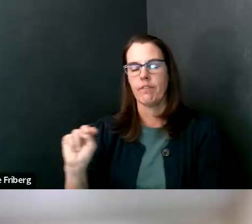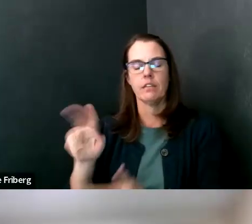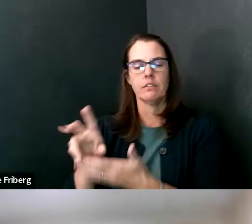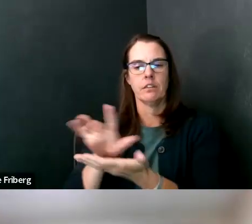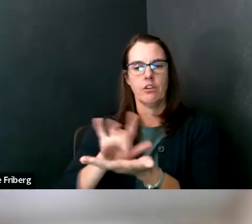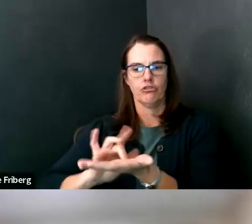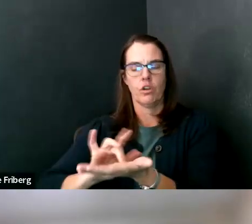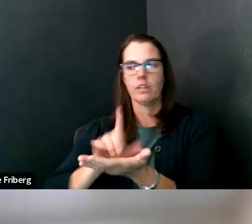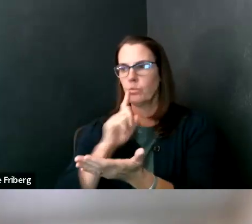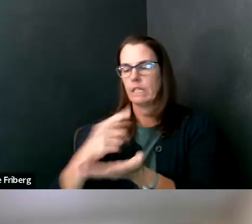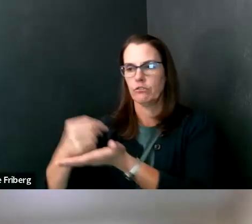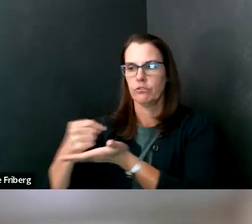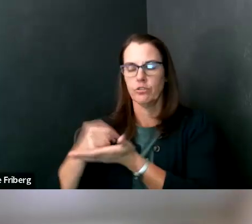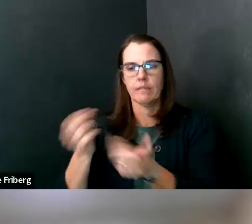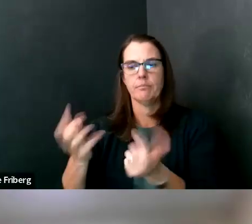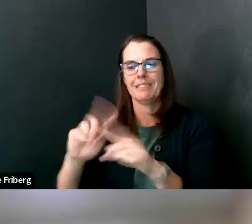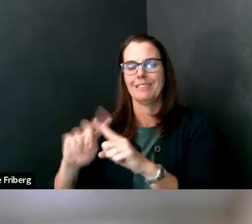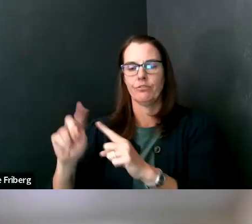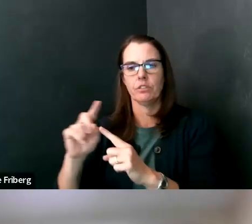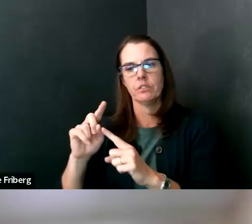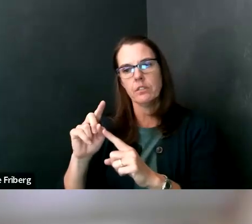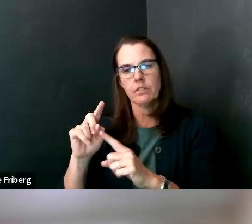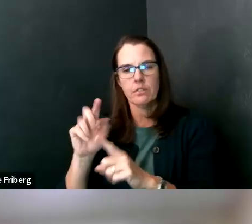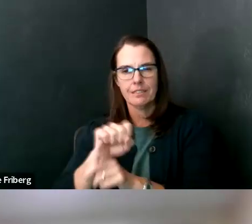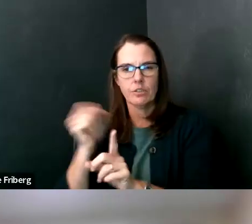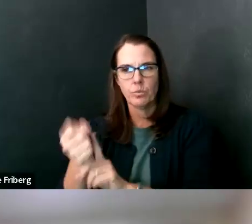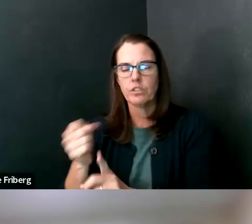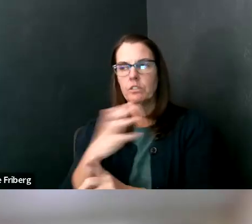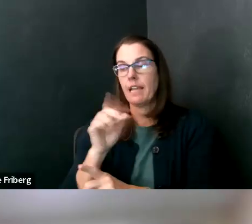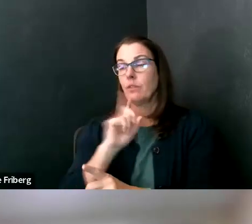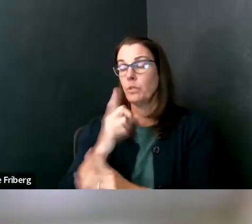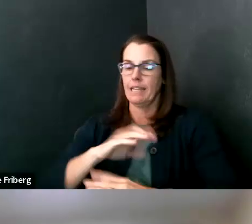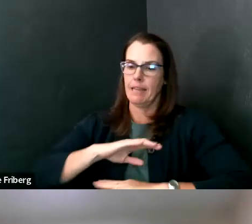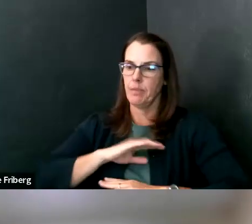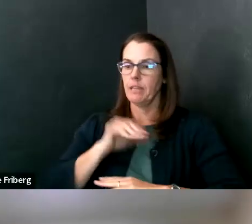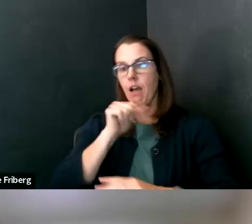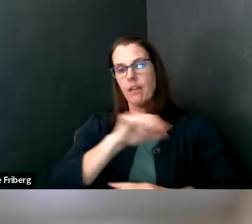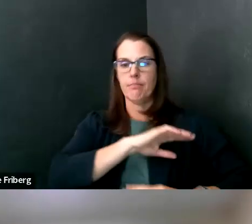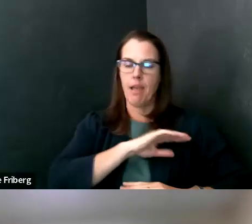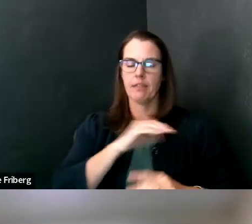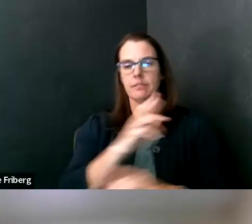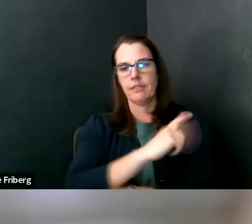uh conditions have become an important part of meeting unmet patient need. IQBIA data from 2020